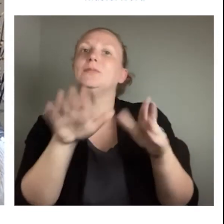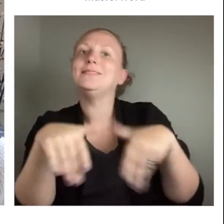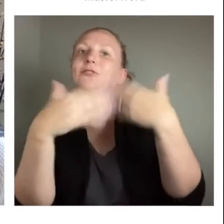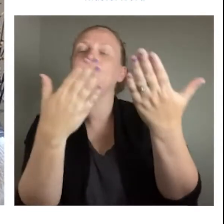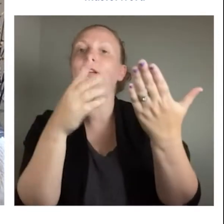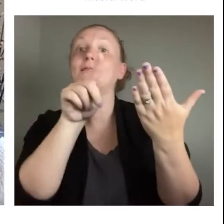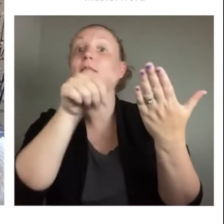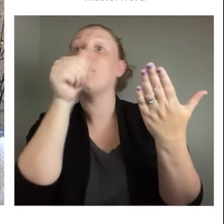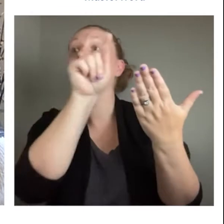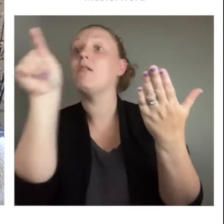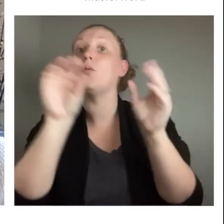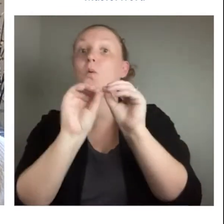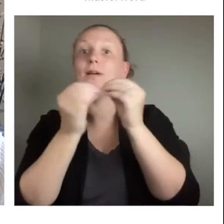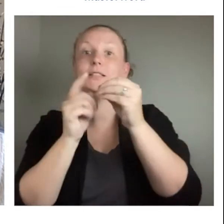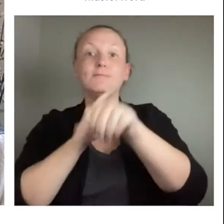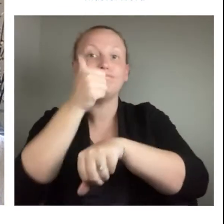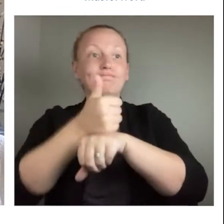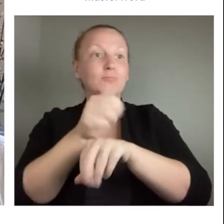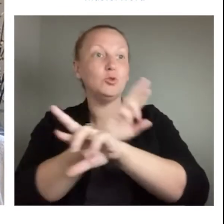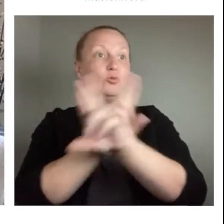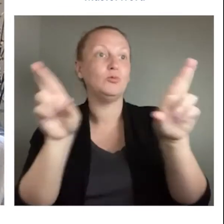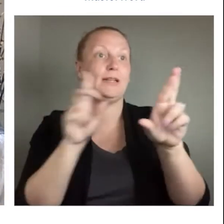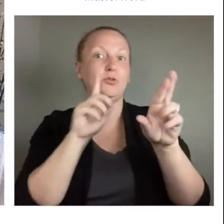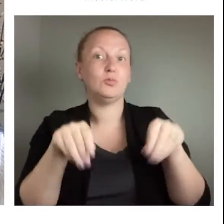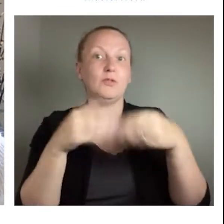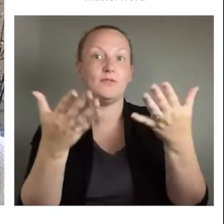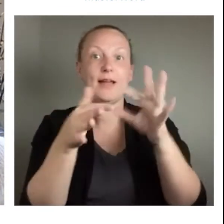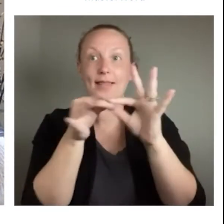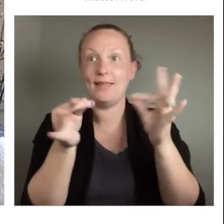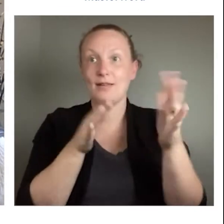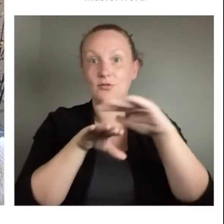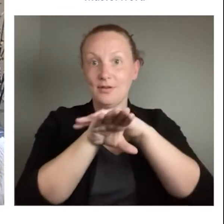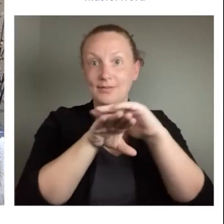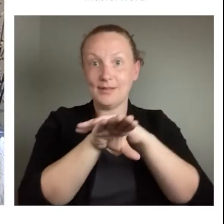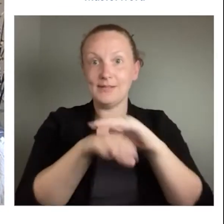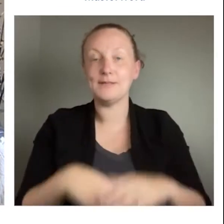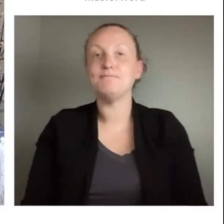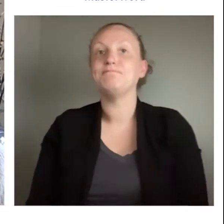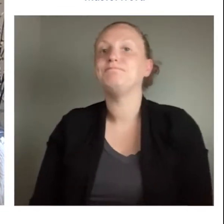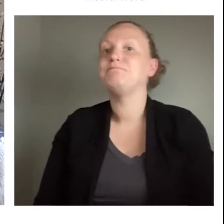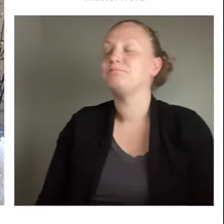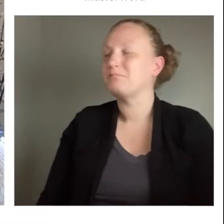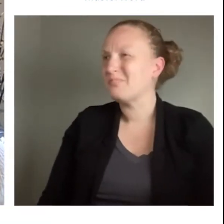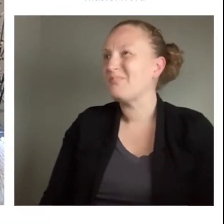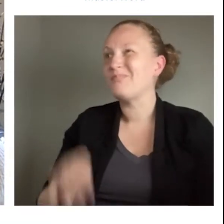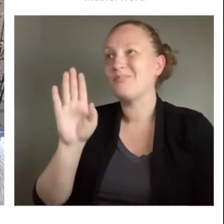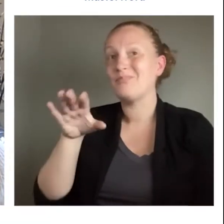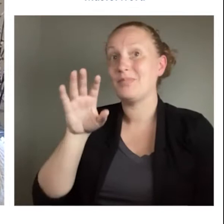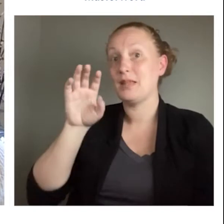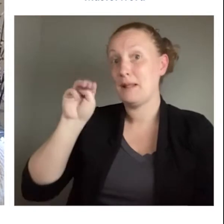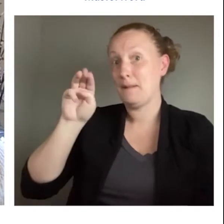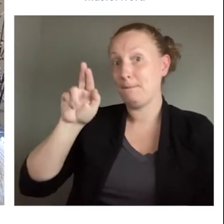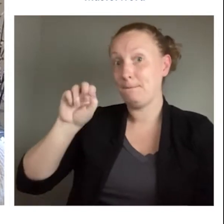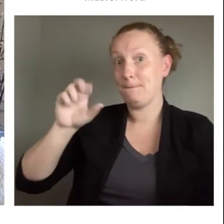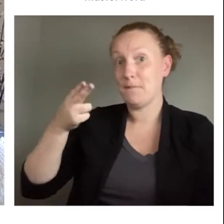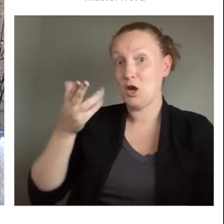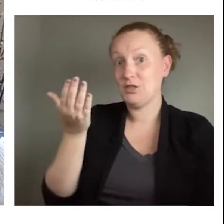to be better prepared for language access? So after March 15 I can say our lives